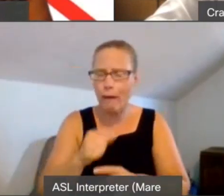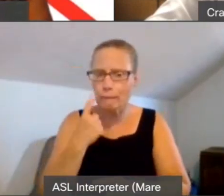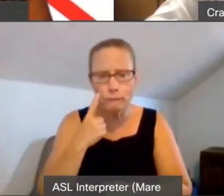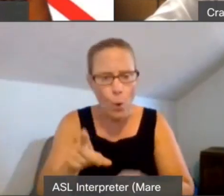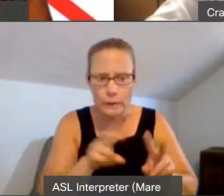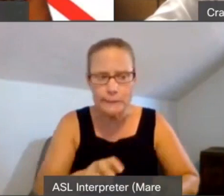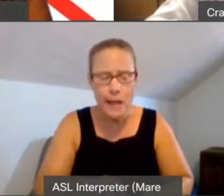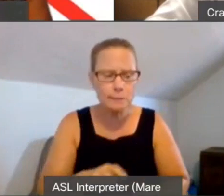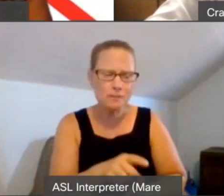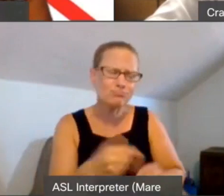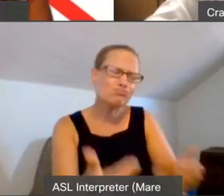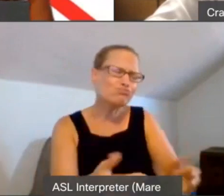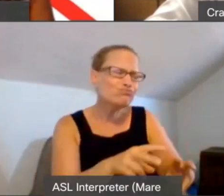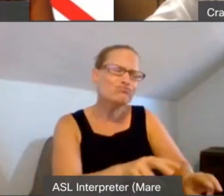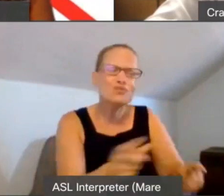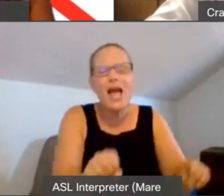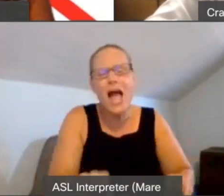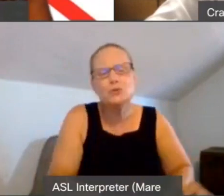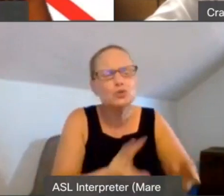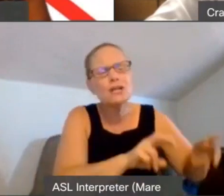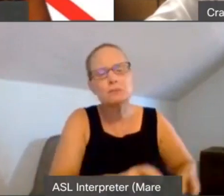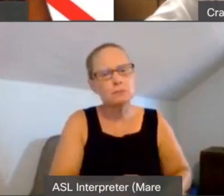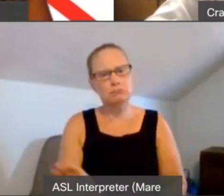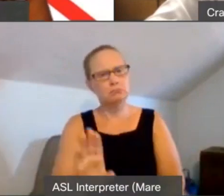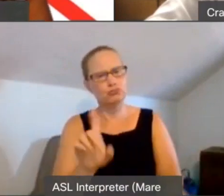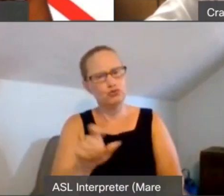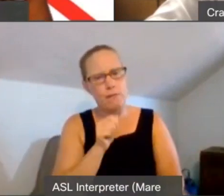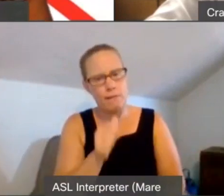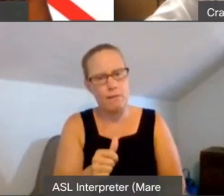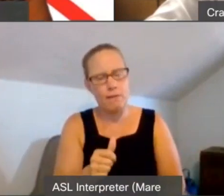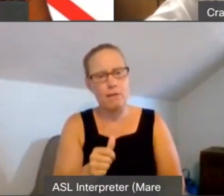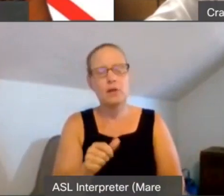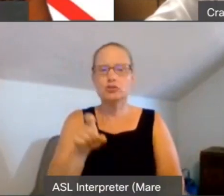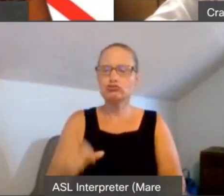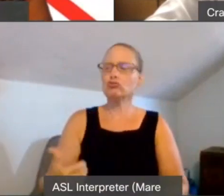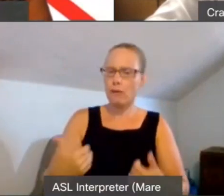That would either be contracted out but ideally it may even be some in-house a social worker,